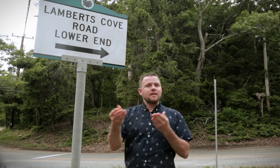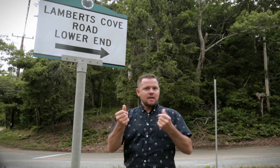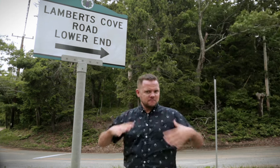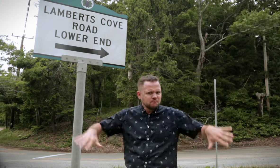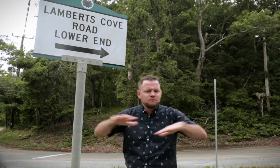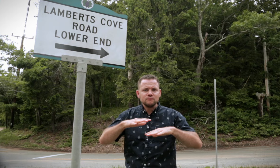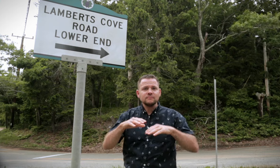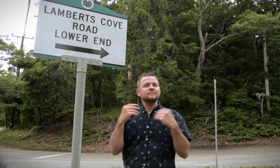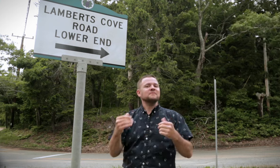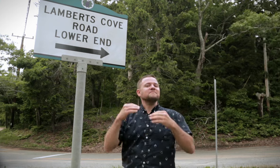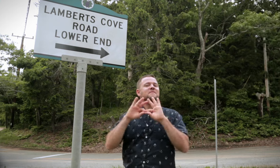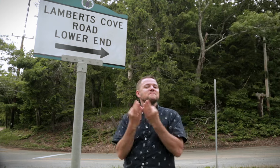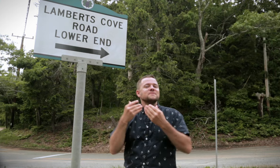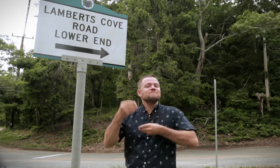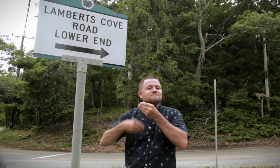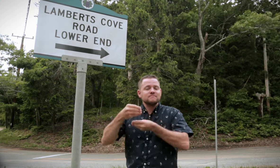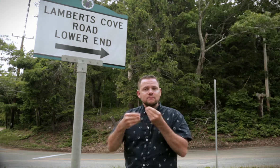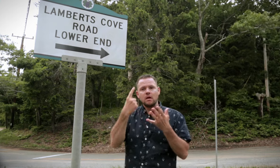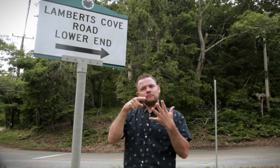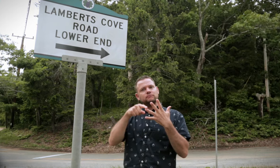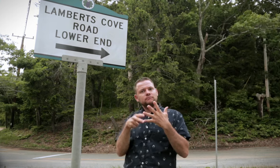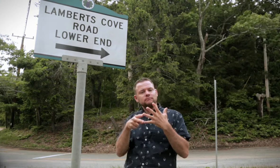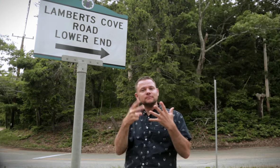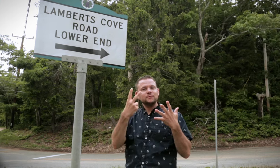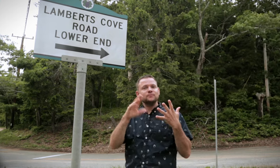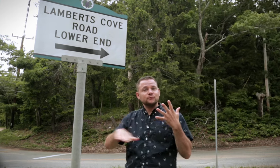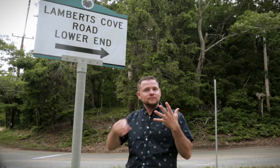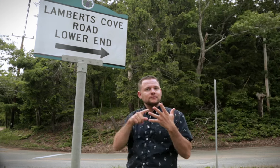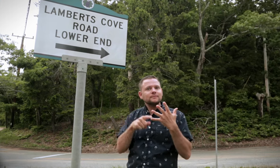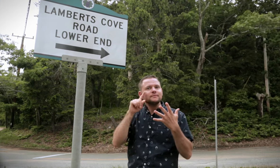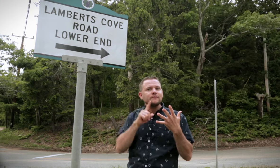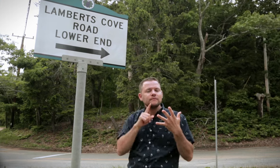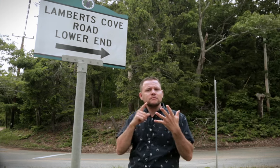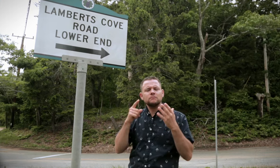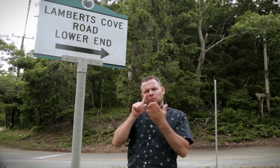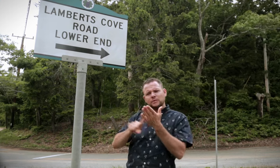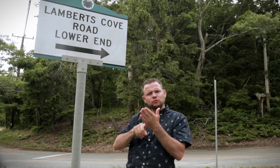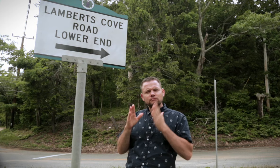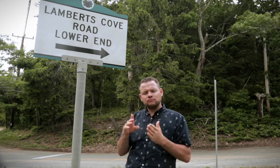Interestingly, the land passed on through the family. His last two children (of five) were deaf.